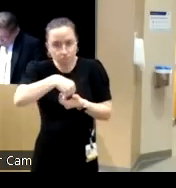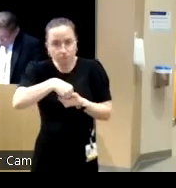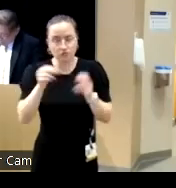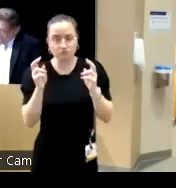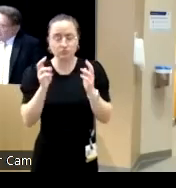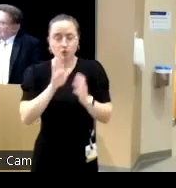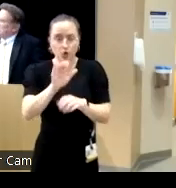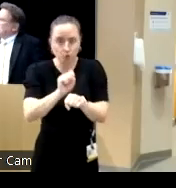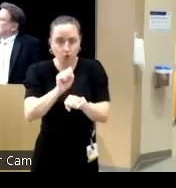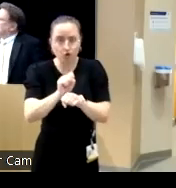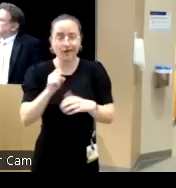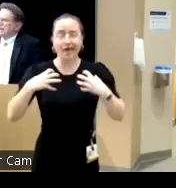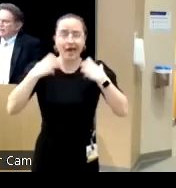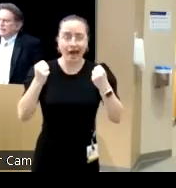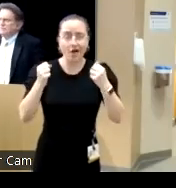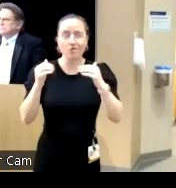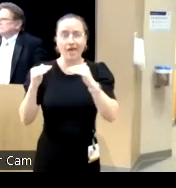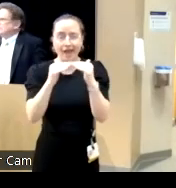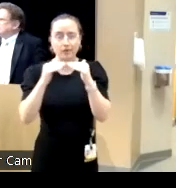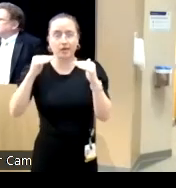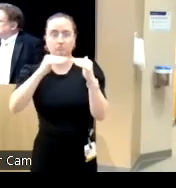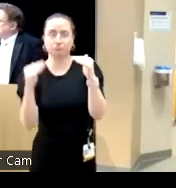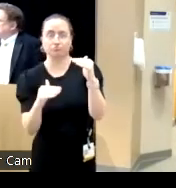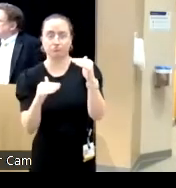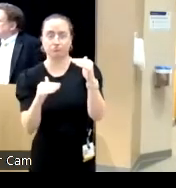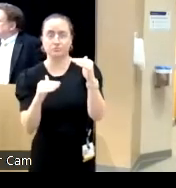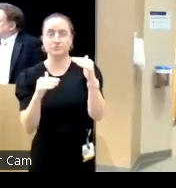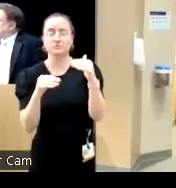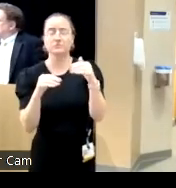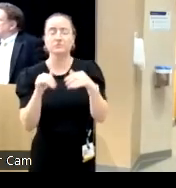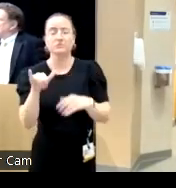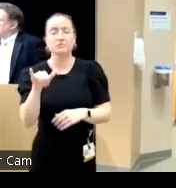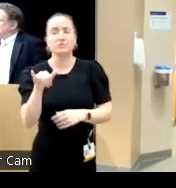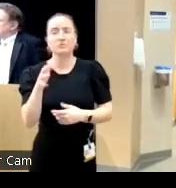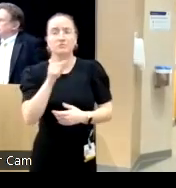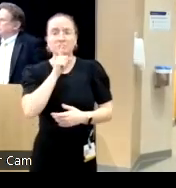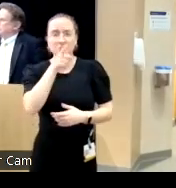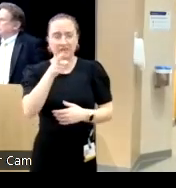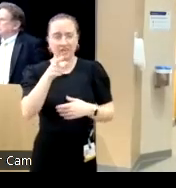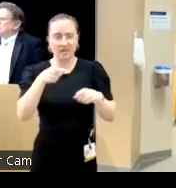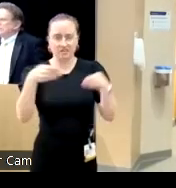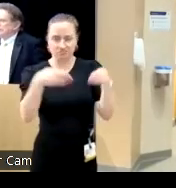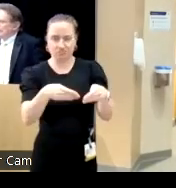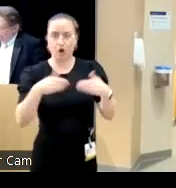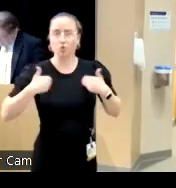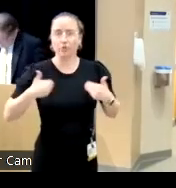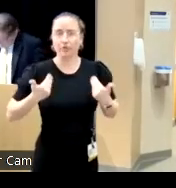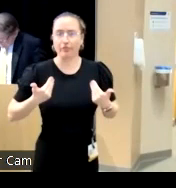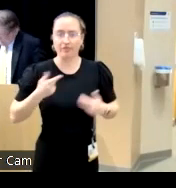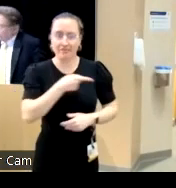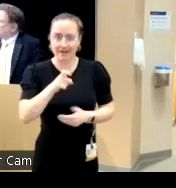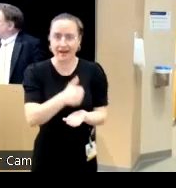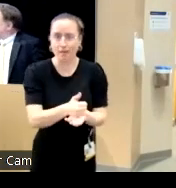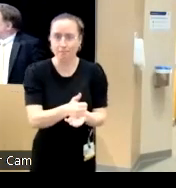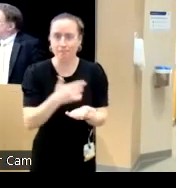um uh disparities in in particular among youth who need help and for which we